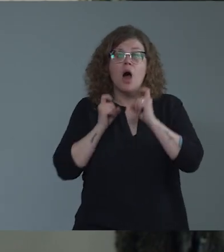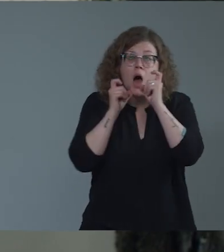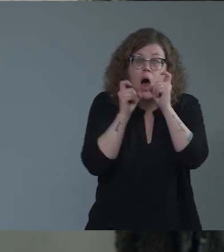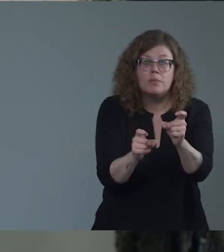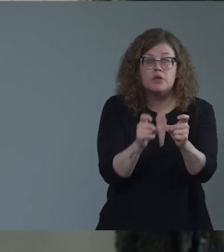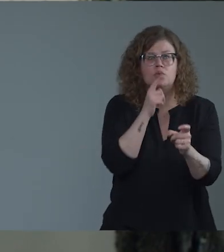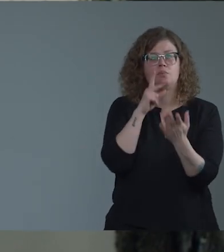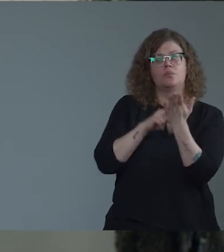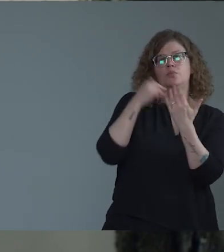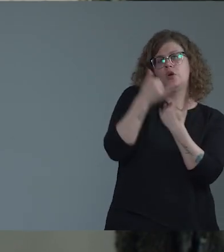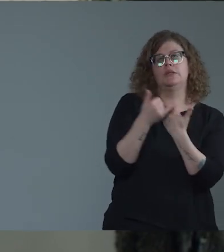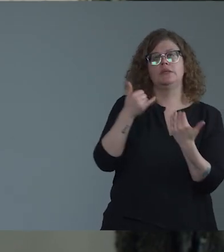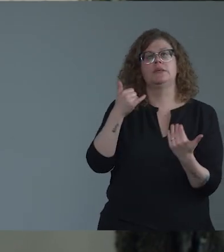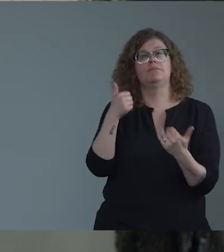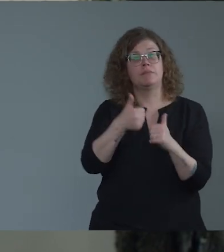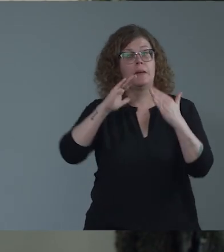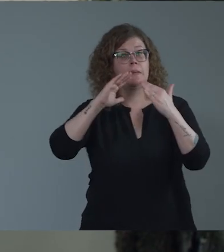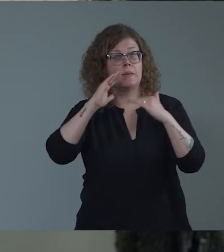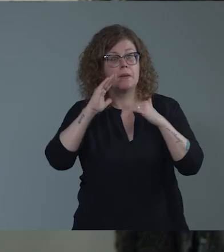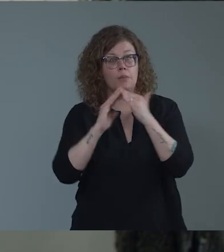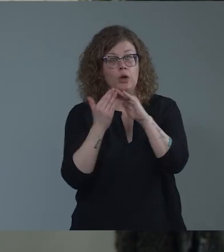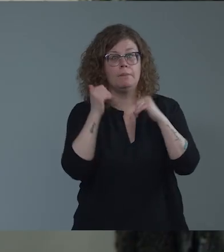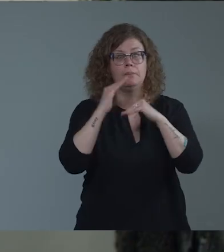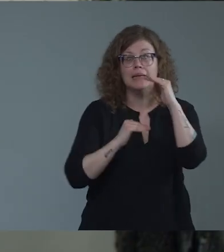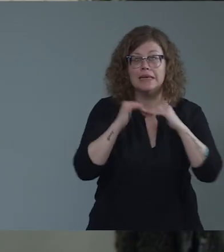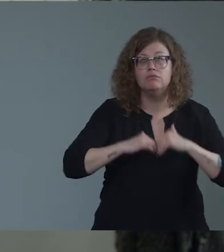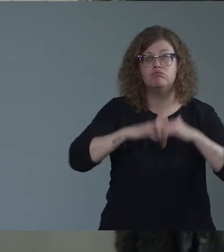that are activated every single time an artist does any work.